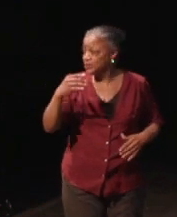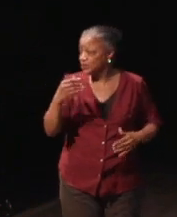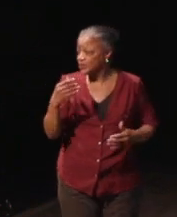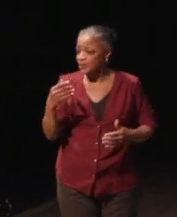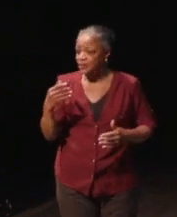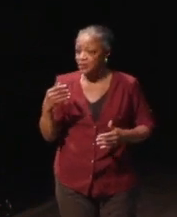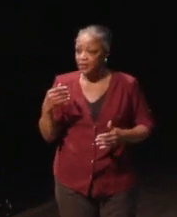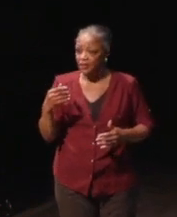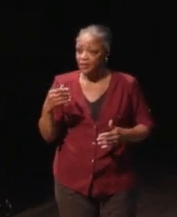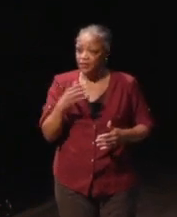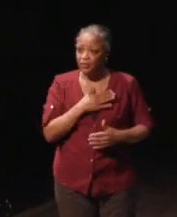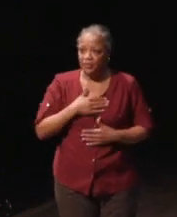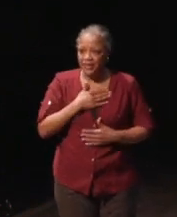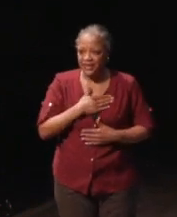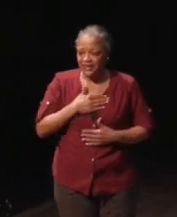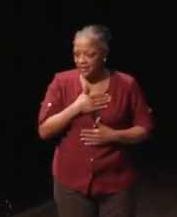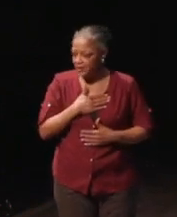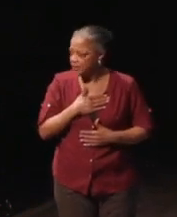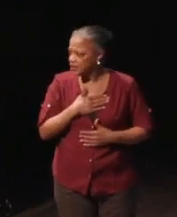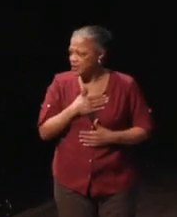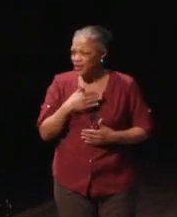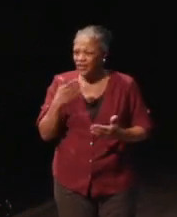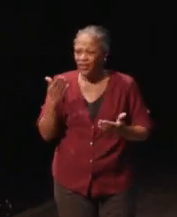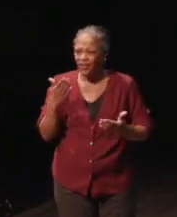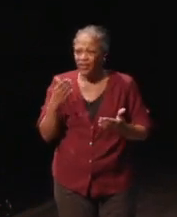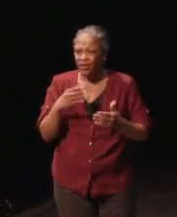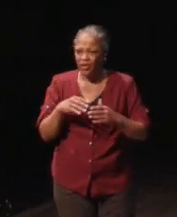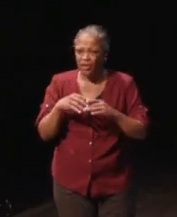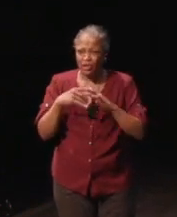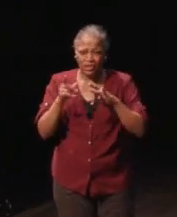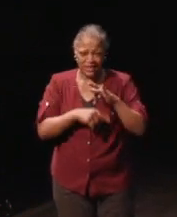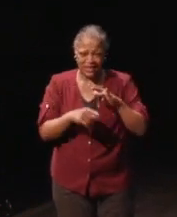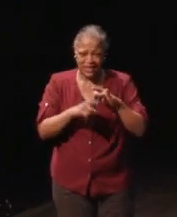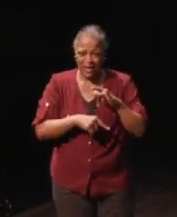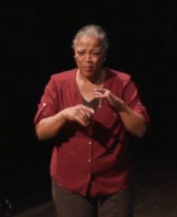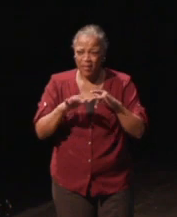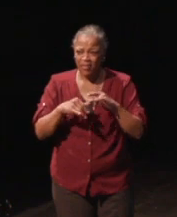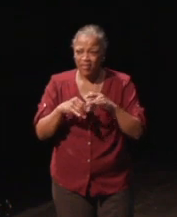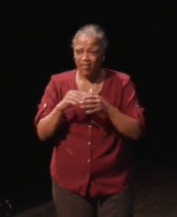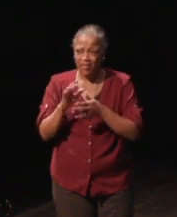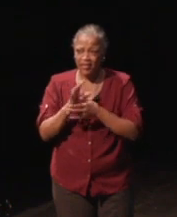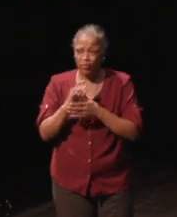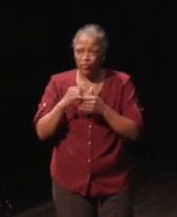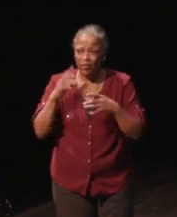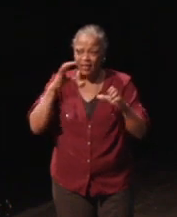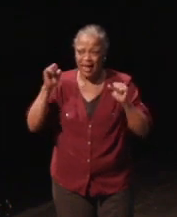yeah, please or I could just skip it, what do you think? Would you rather just skipped the thing with loud noises or